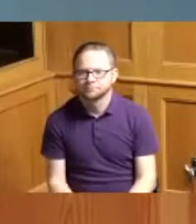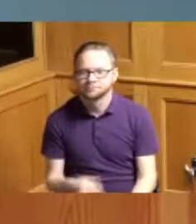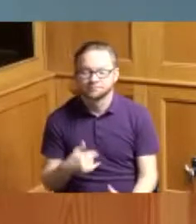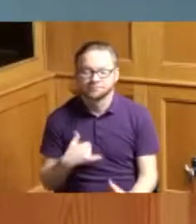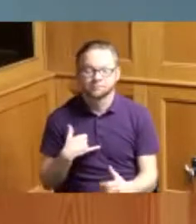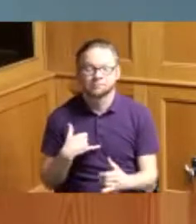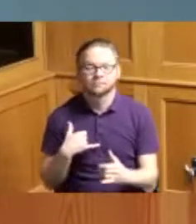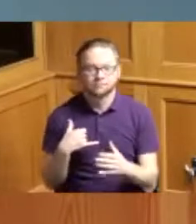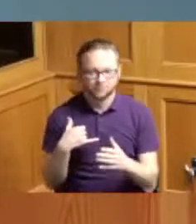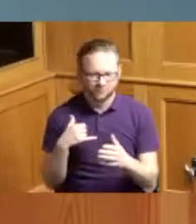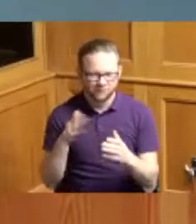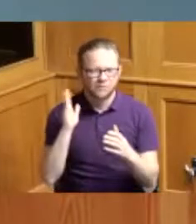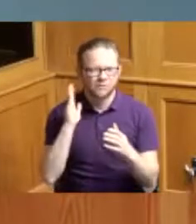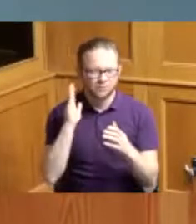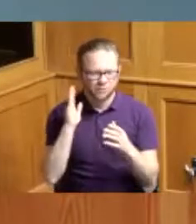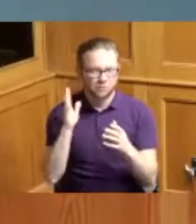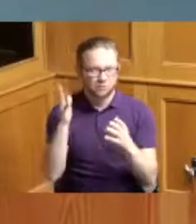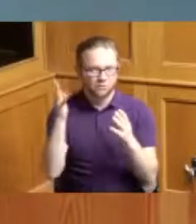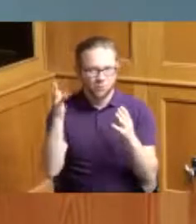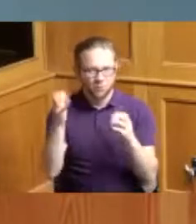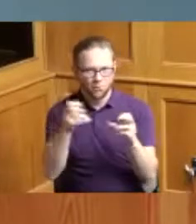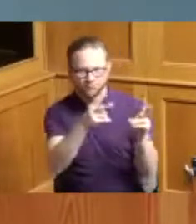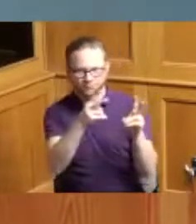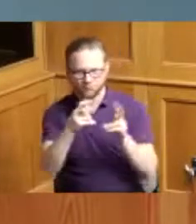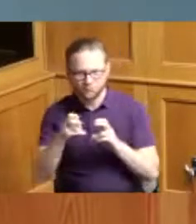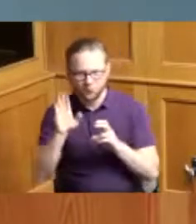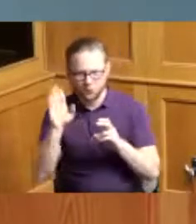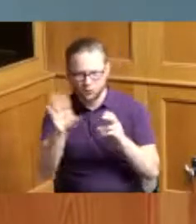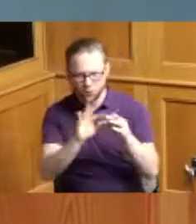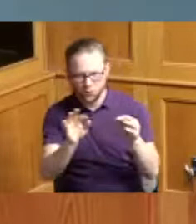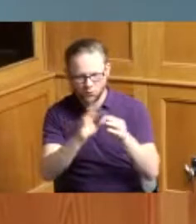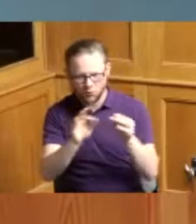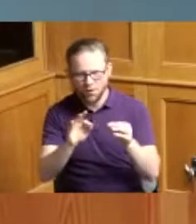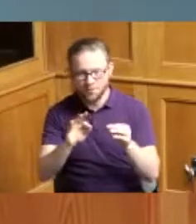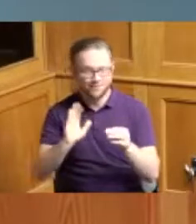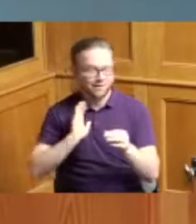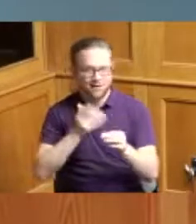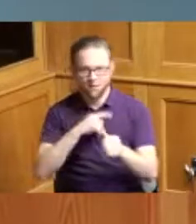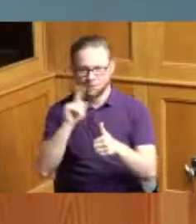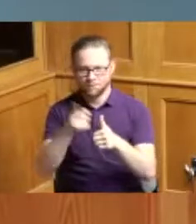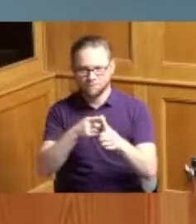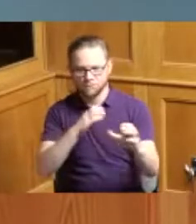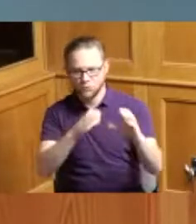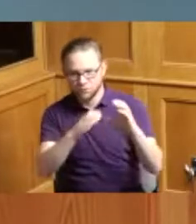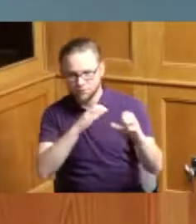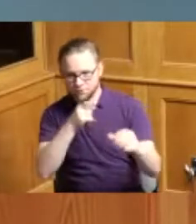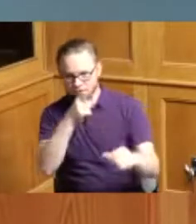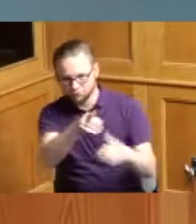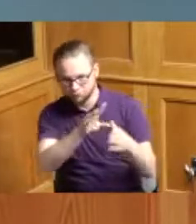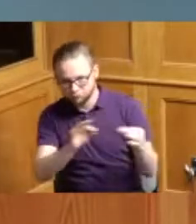but I wanted to quote you when I first talked to your conversation and you said it's something